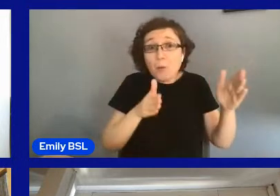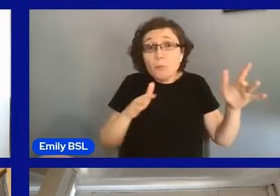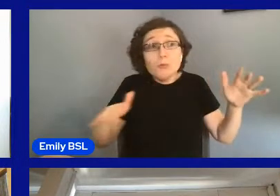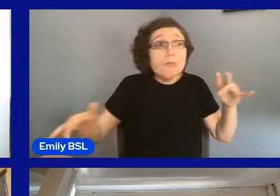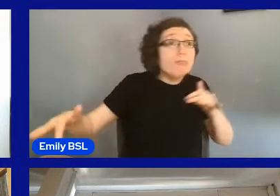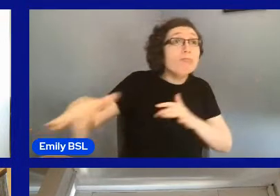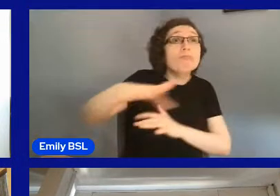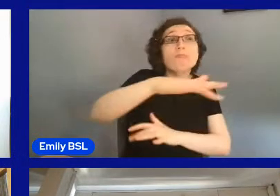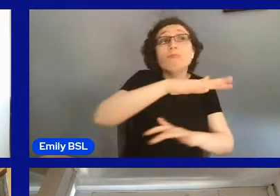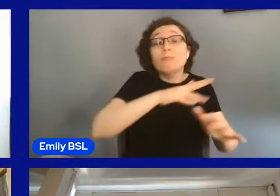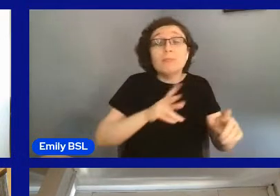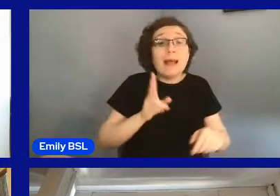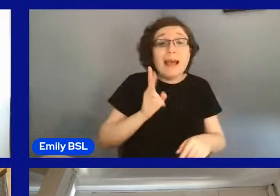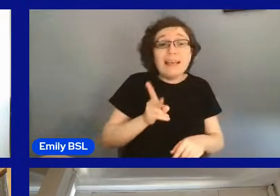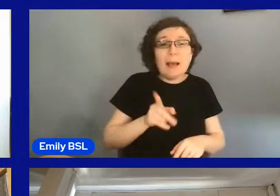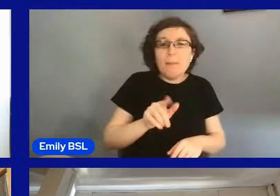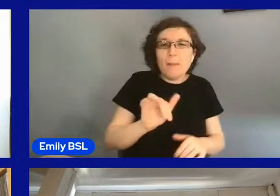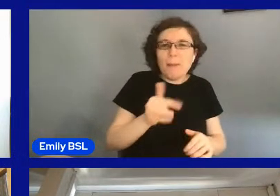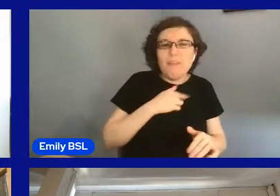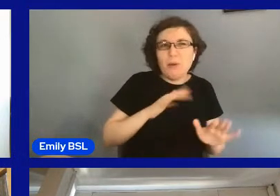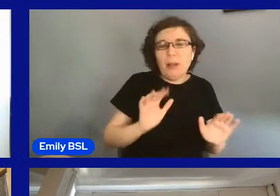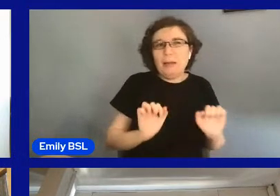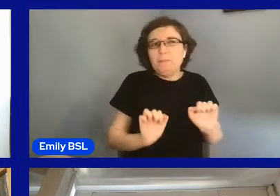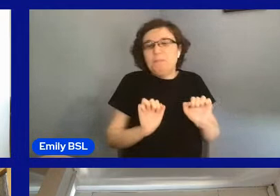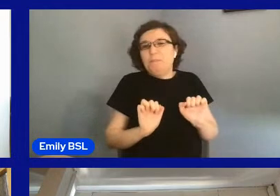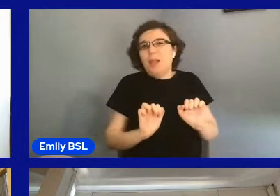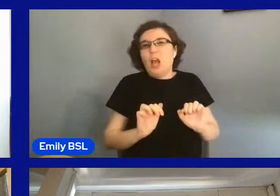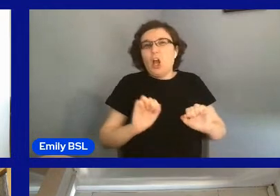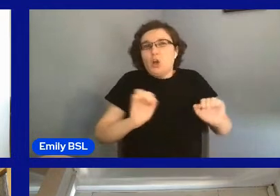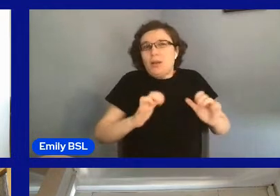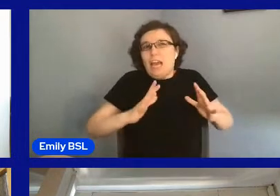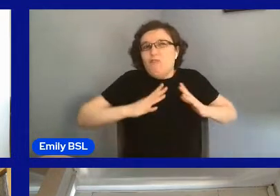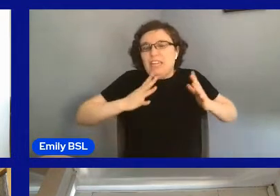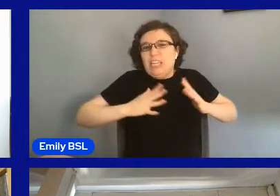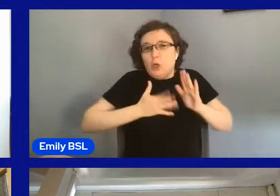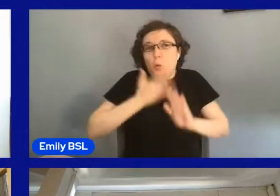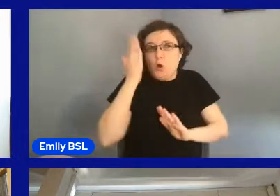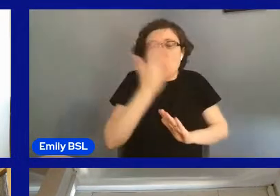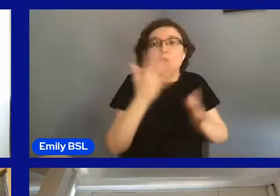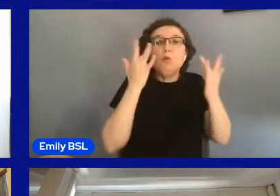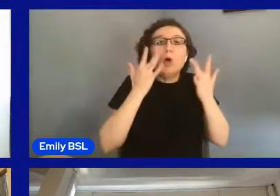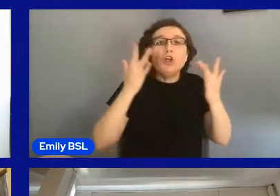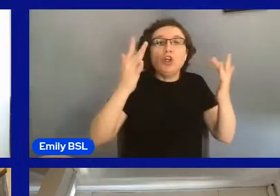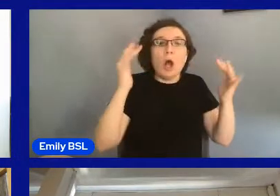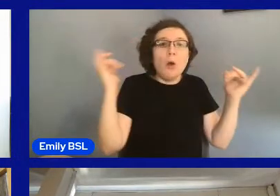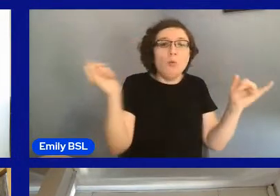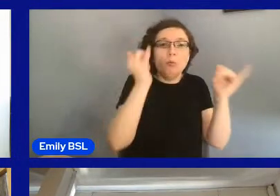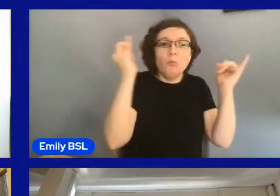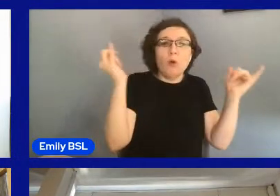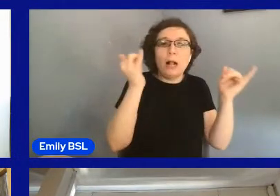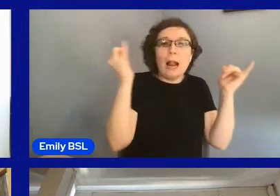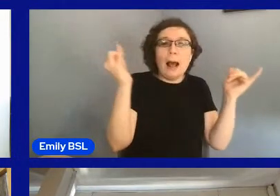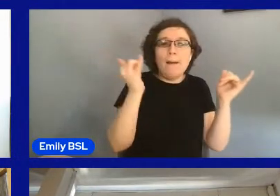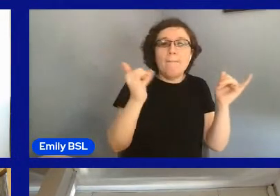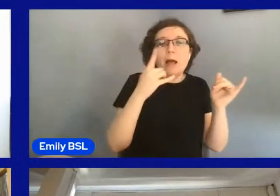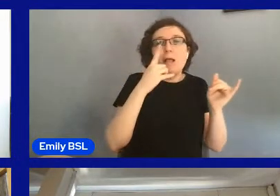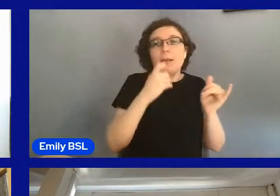to like club nights or shows yet. This is a way for them to have some cultural